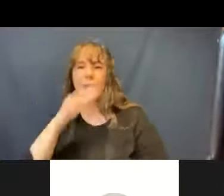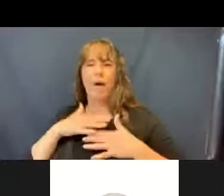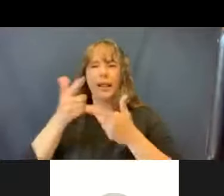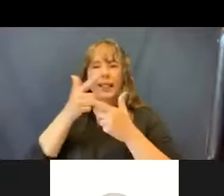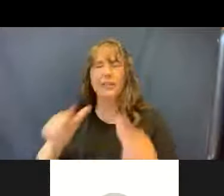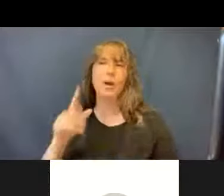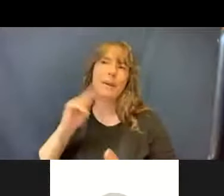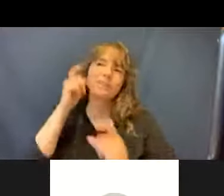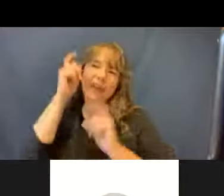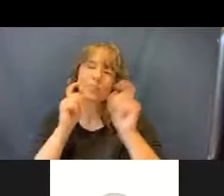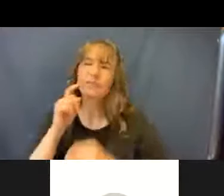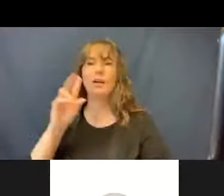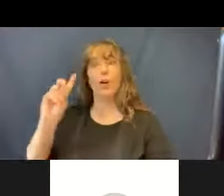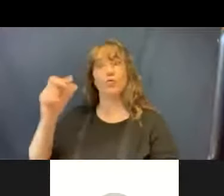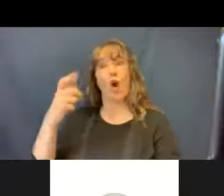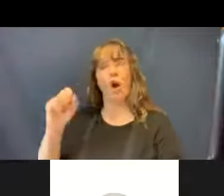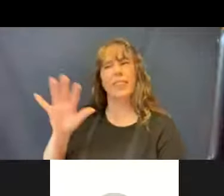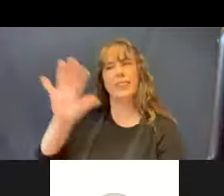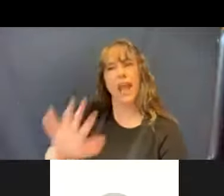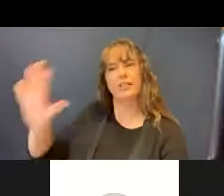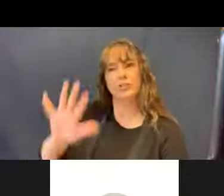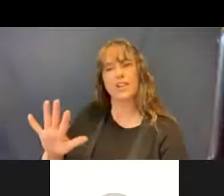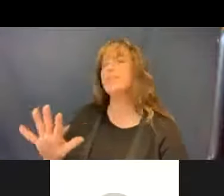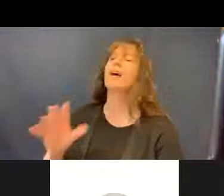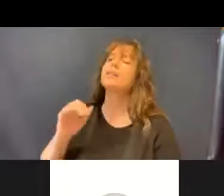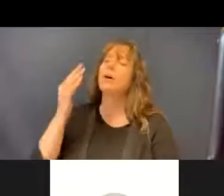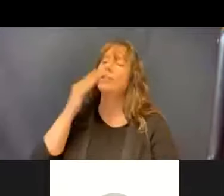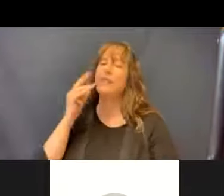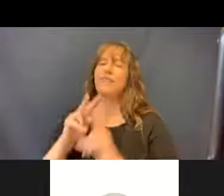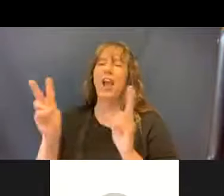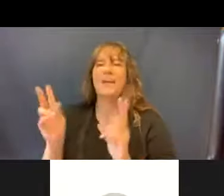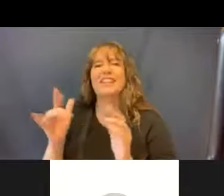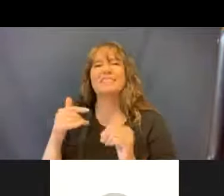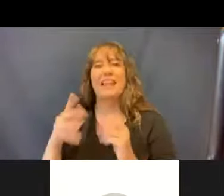and dogs' expressions. So I feel like that was just a very added benefit coming into